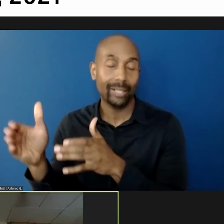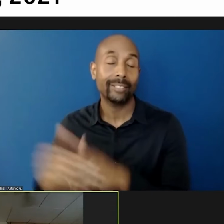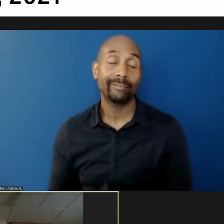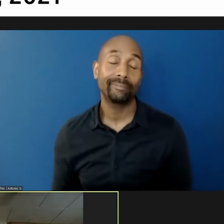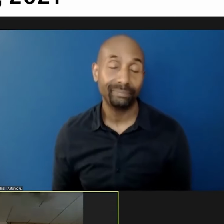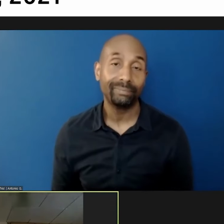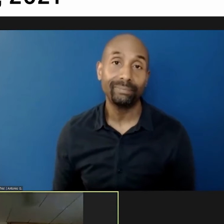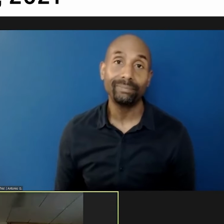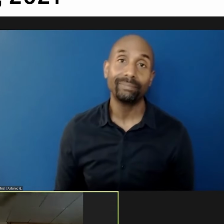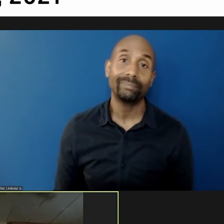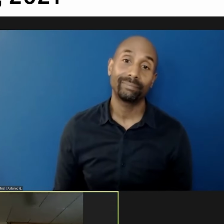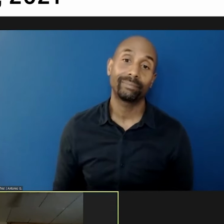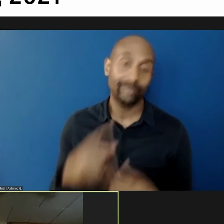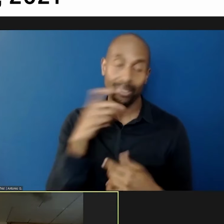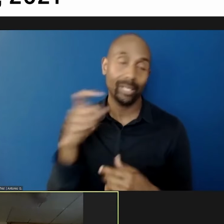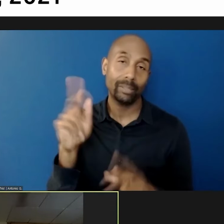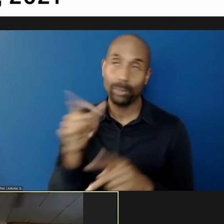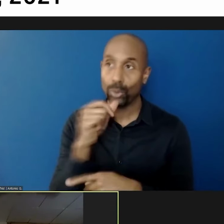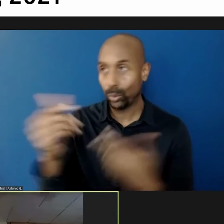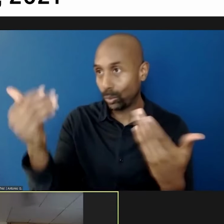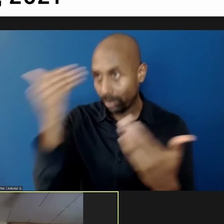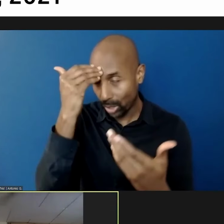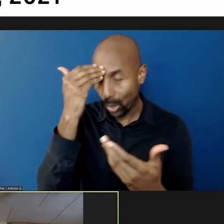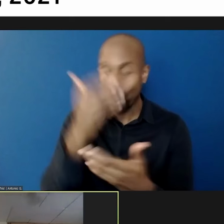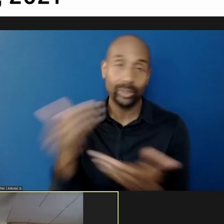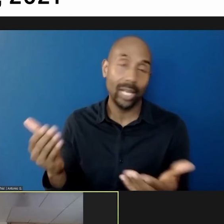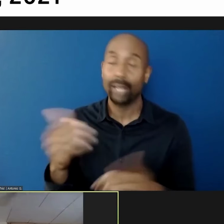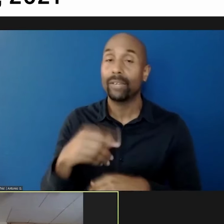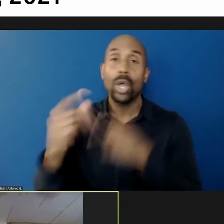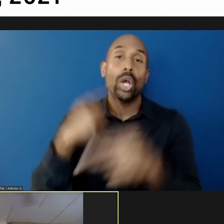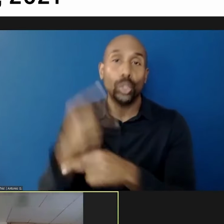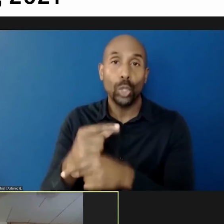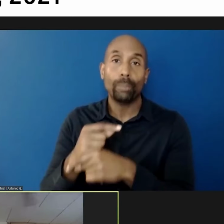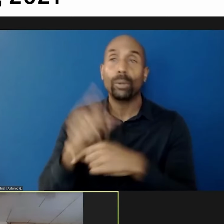people who know stuff and predict stuff would say, yeah, sure, you know, one will always